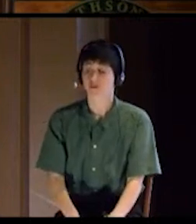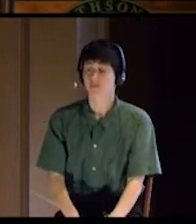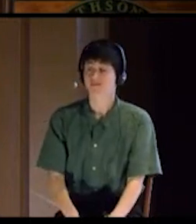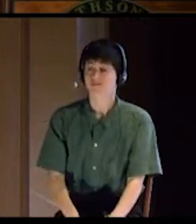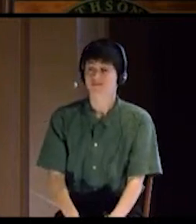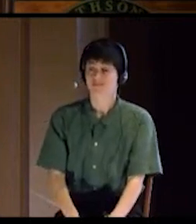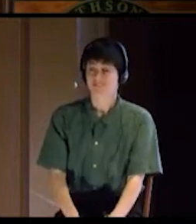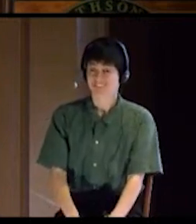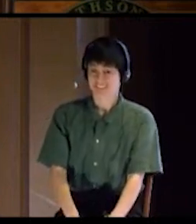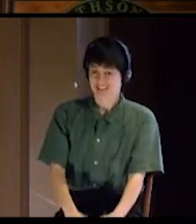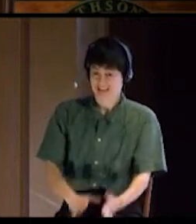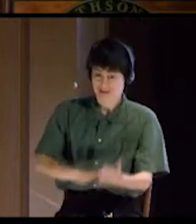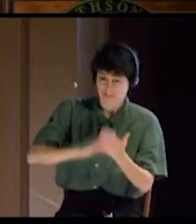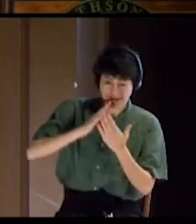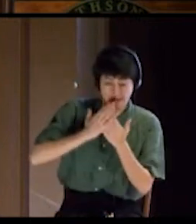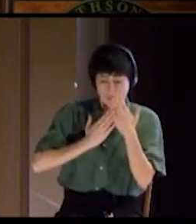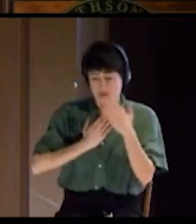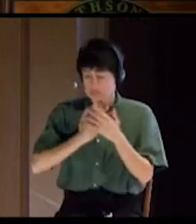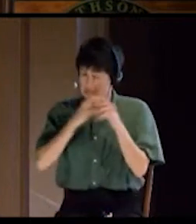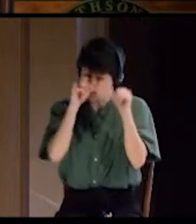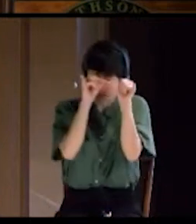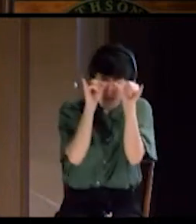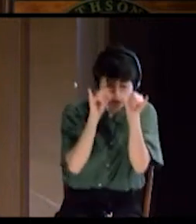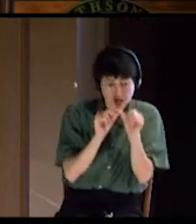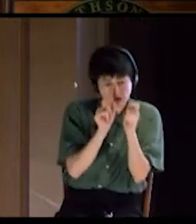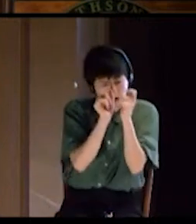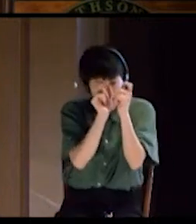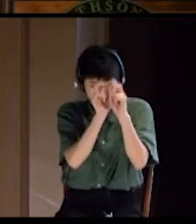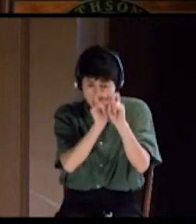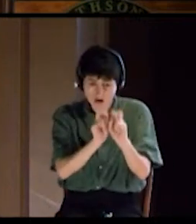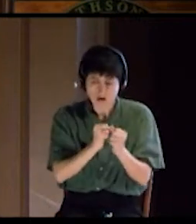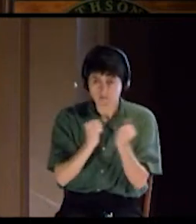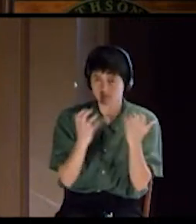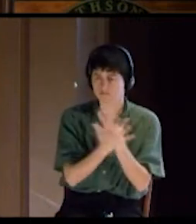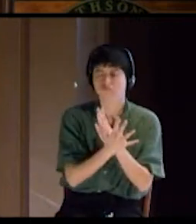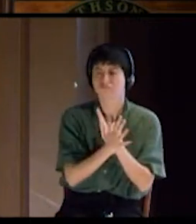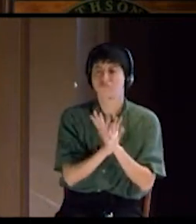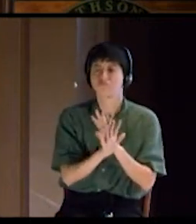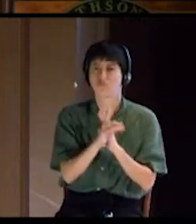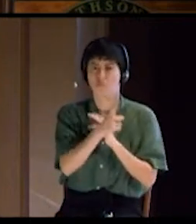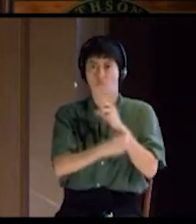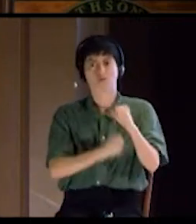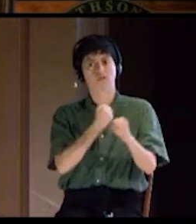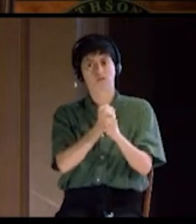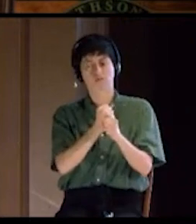by hand, a colleague Arthur Porto put together deep brio